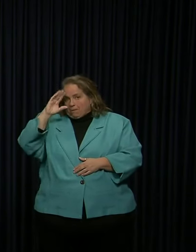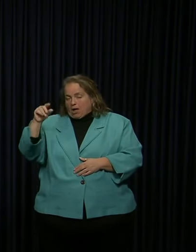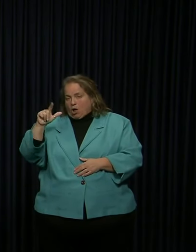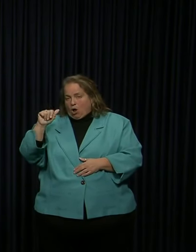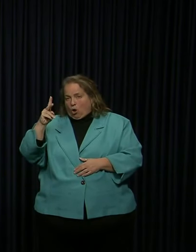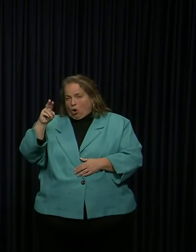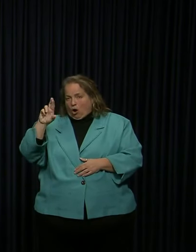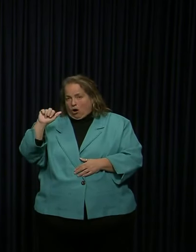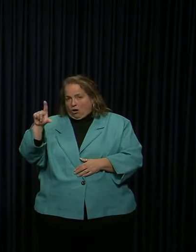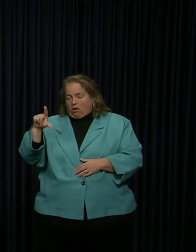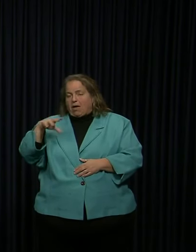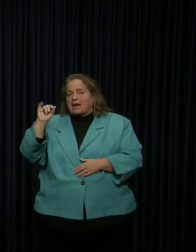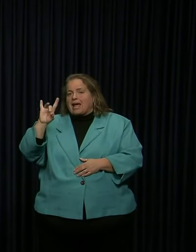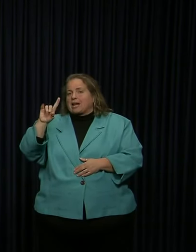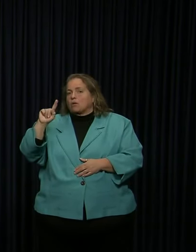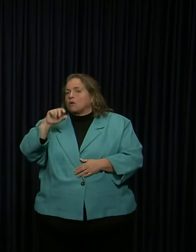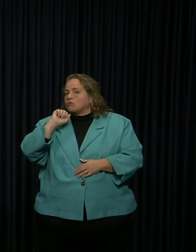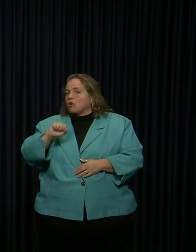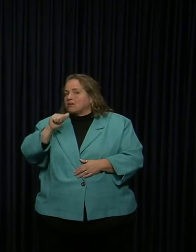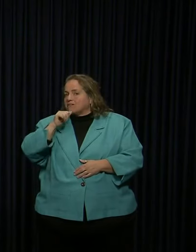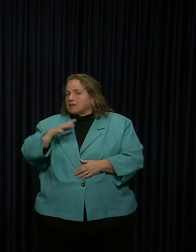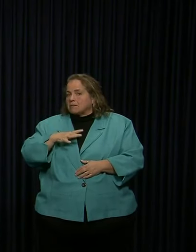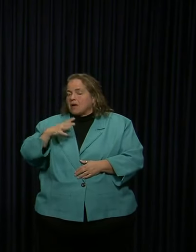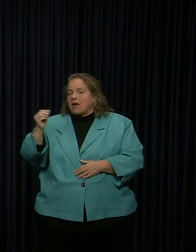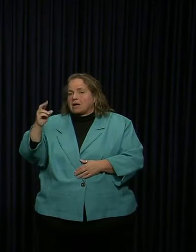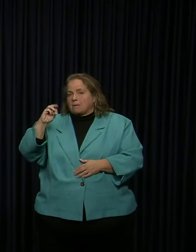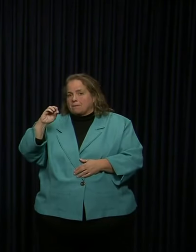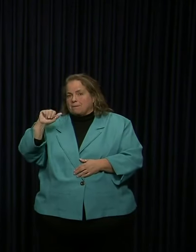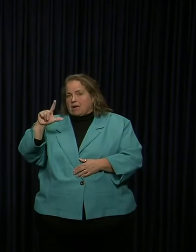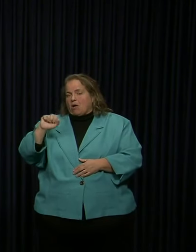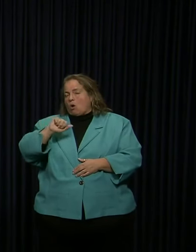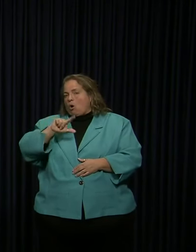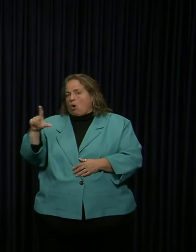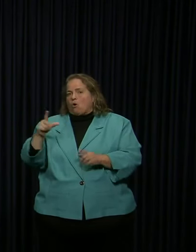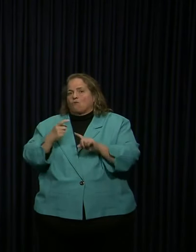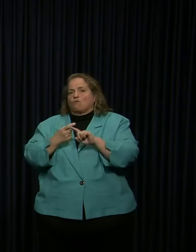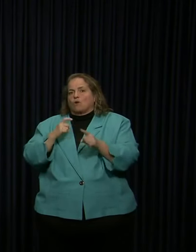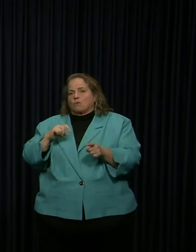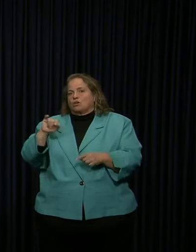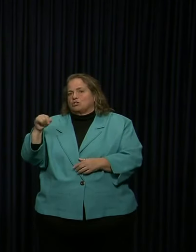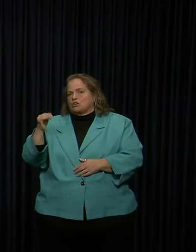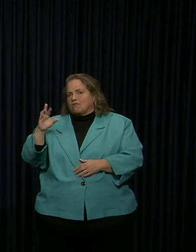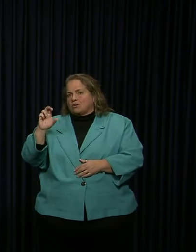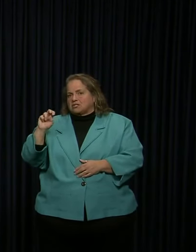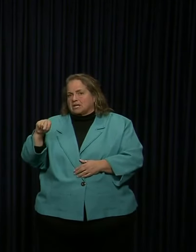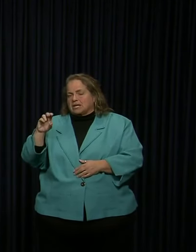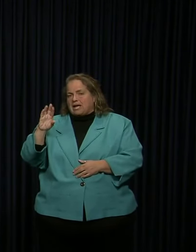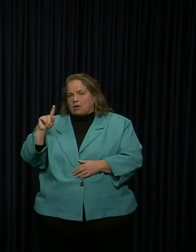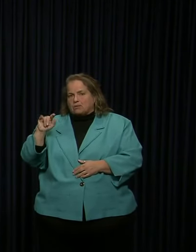AFRICAN-AMERICAN, 2.41% IS ASIAN, AND 4.41% IS